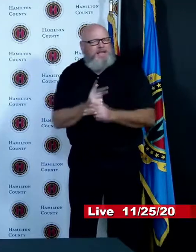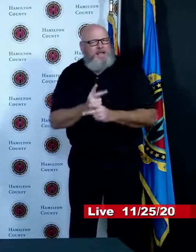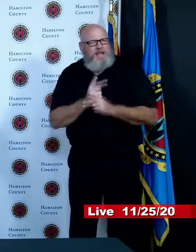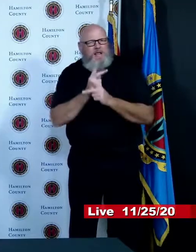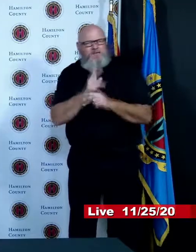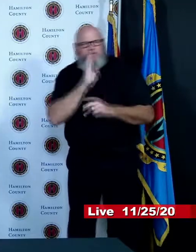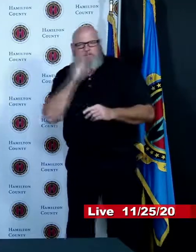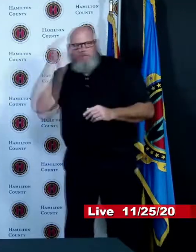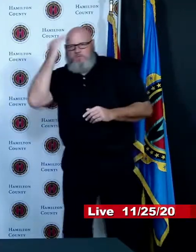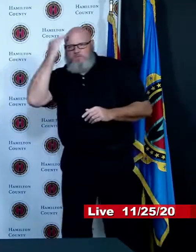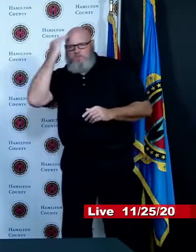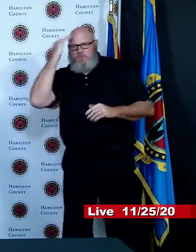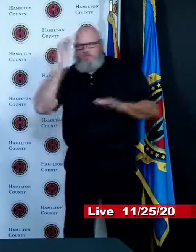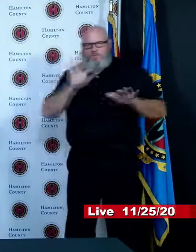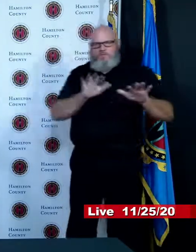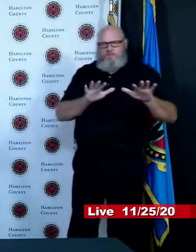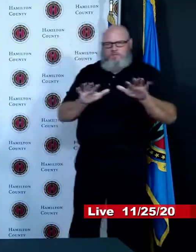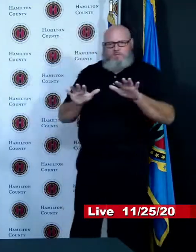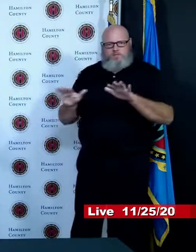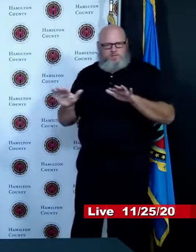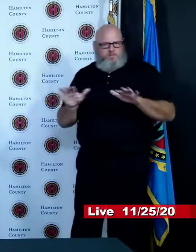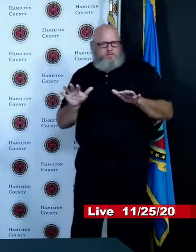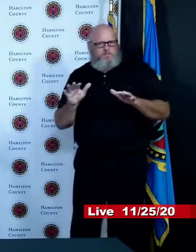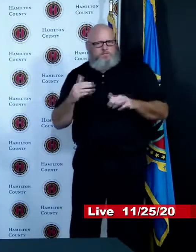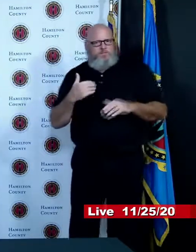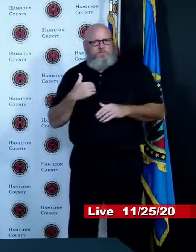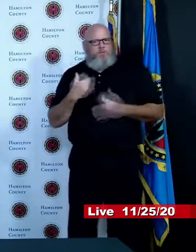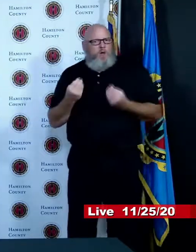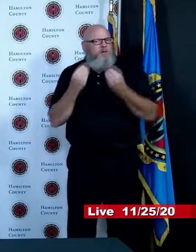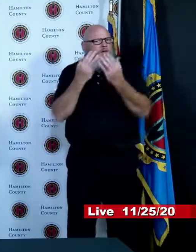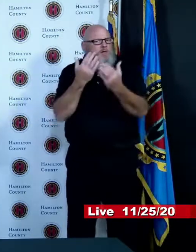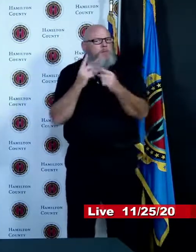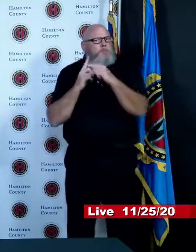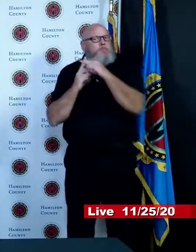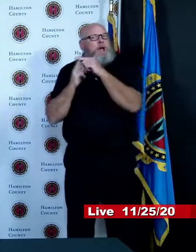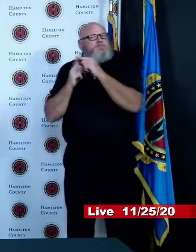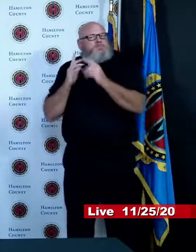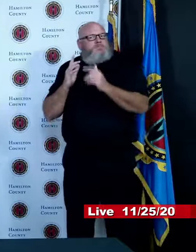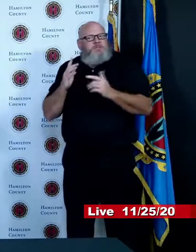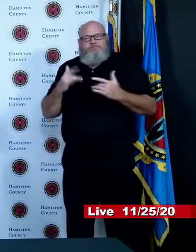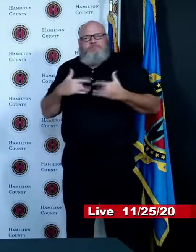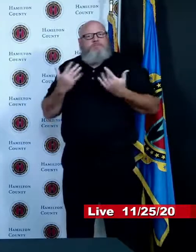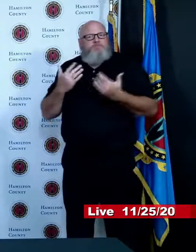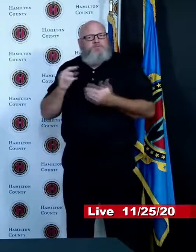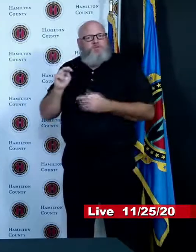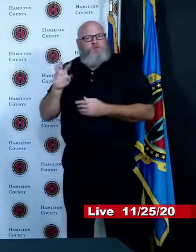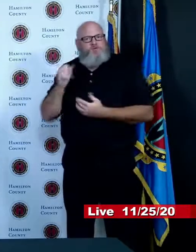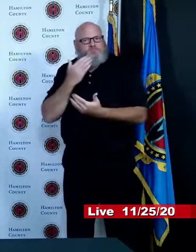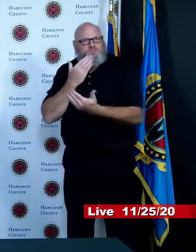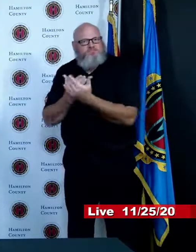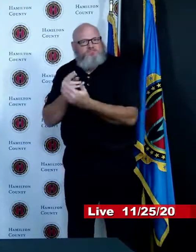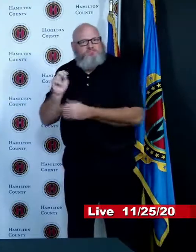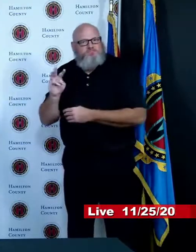when looking at the cases in our community they are still coming from all over we have seen all